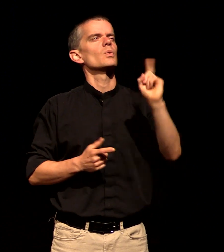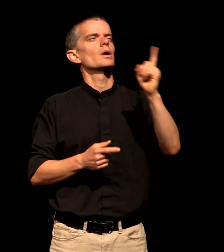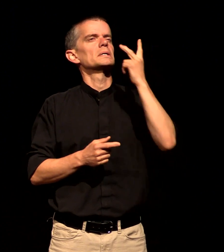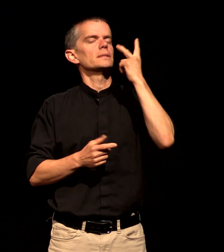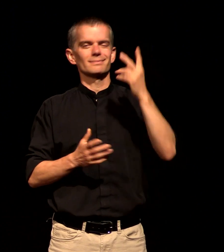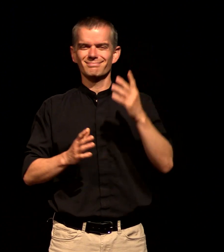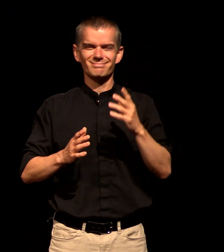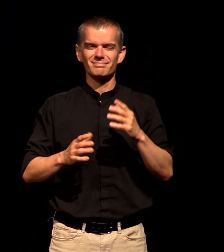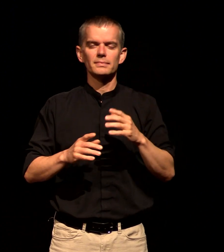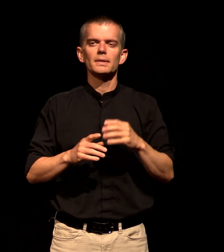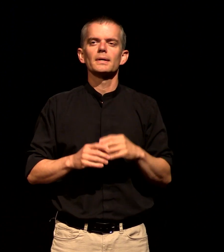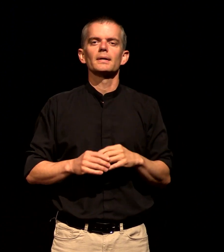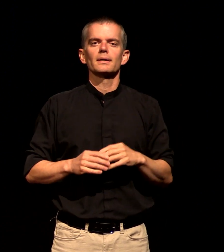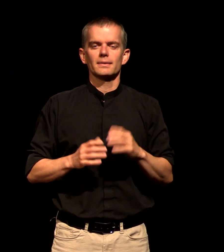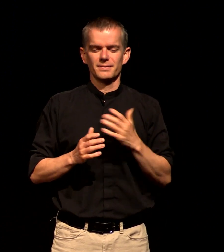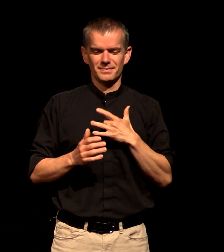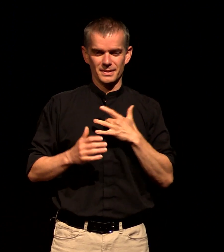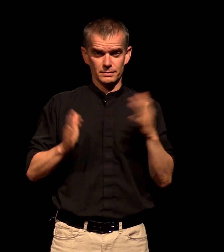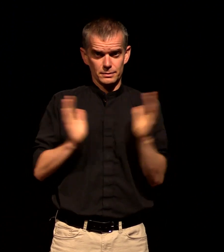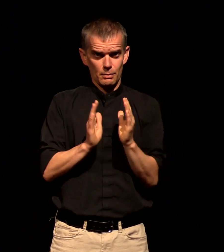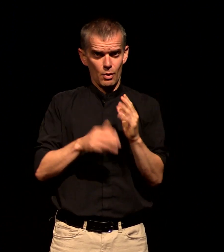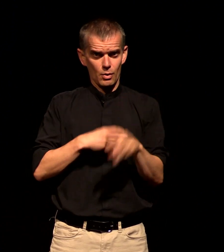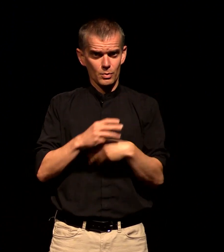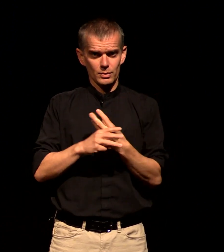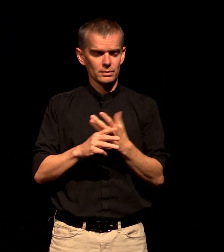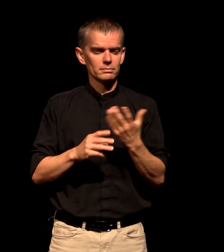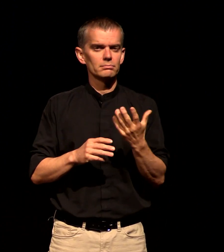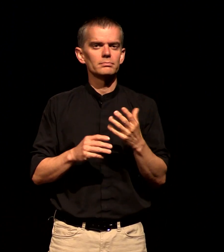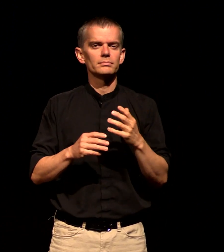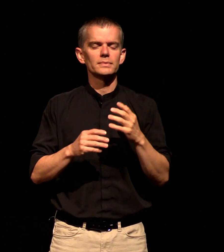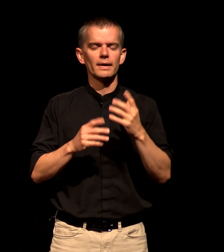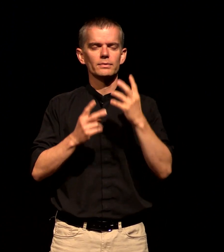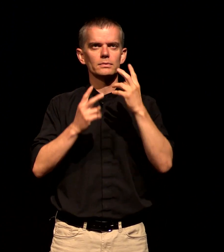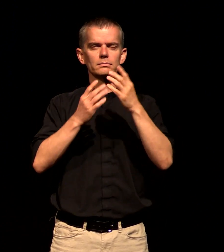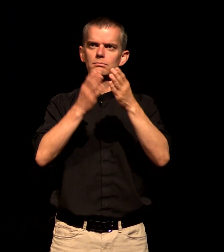that when we make our worlds this small that we're missing